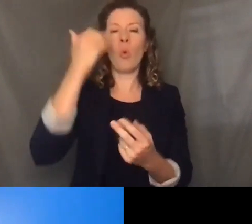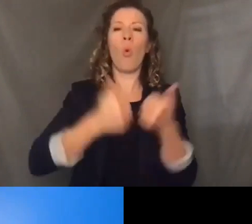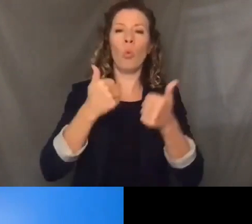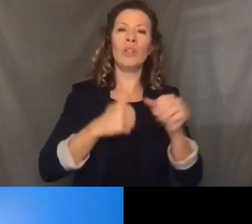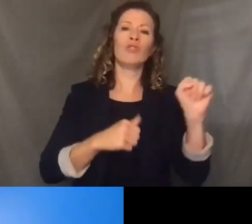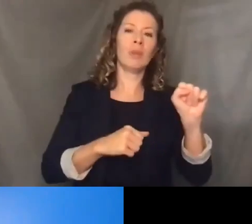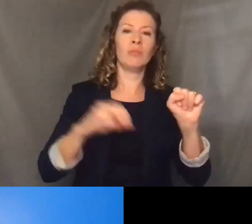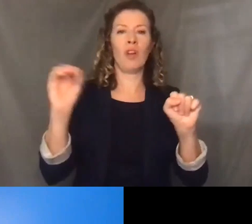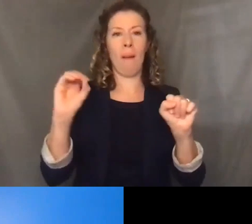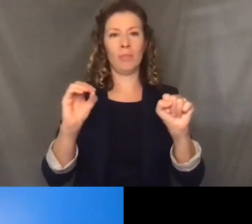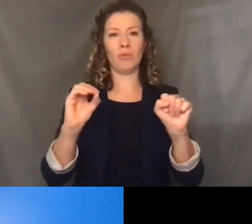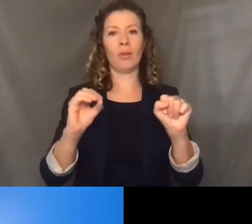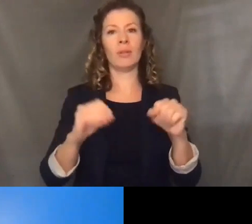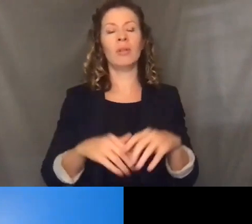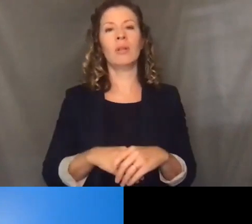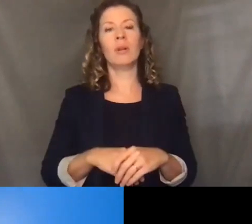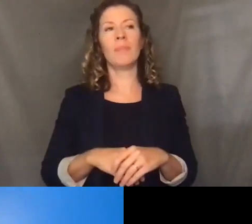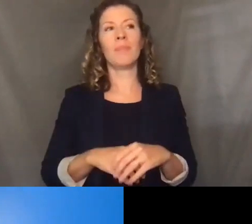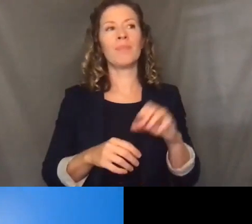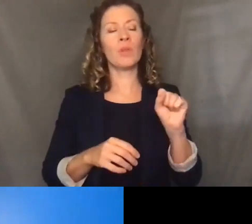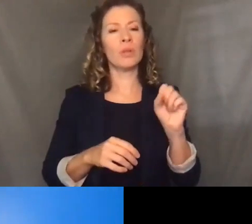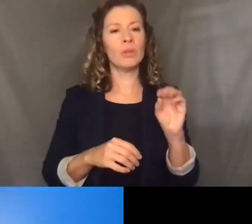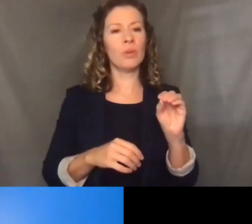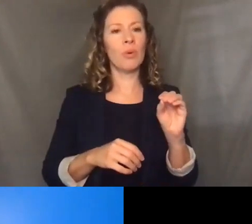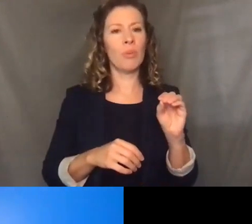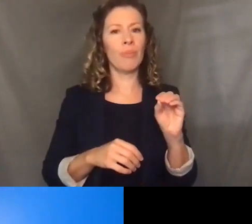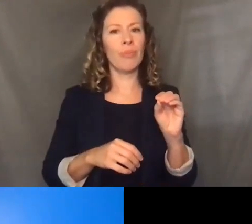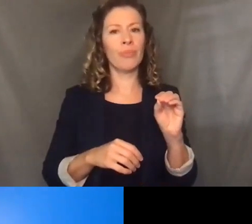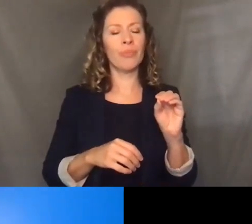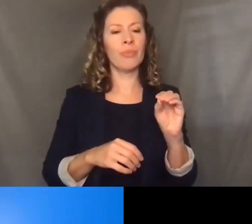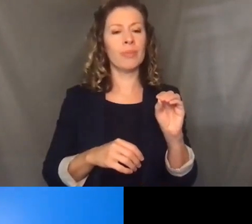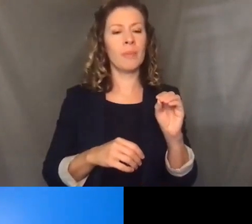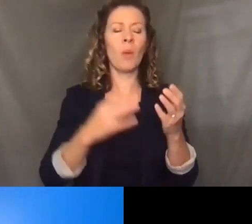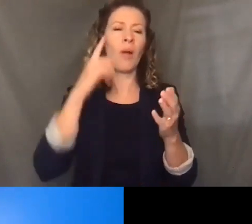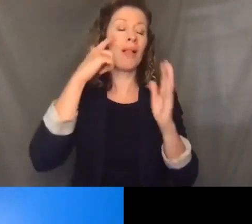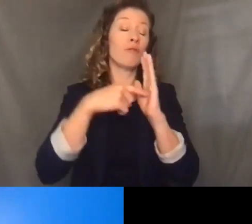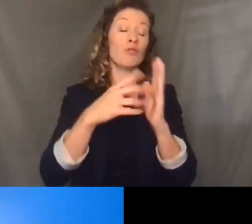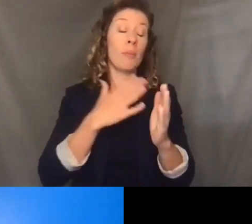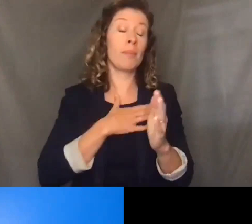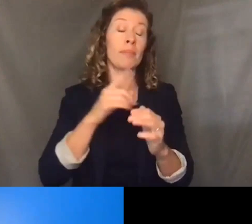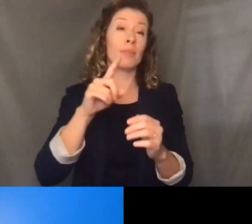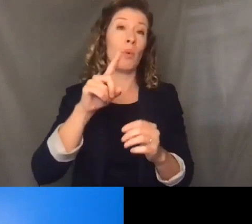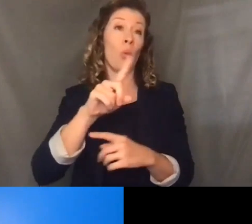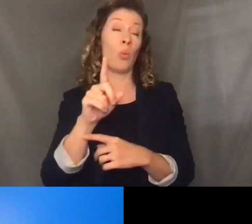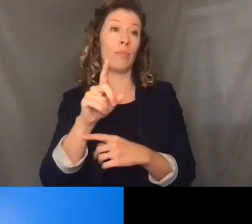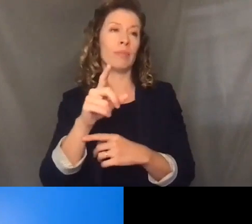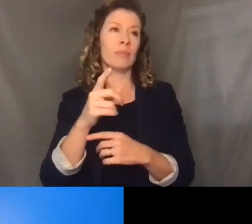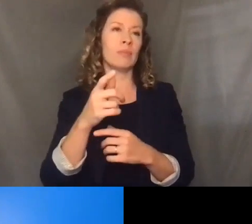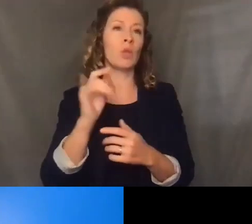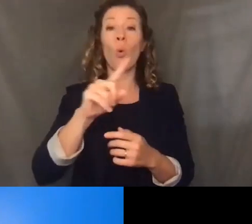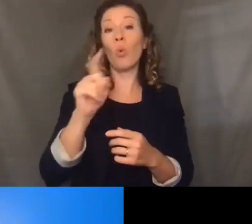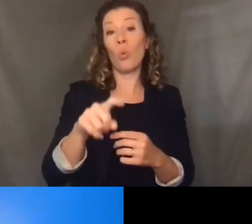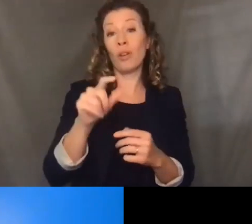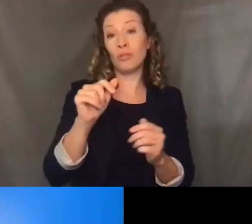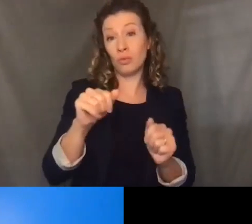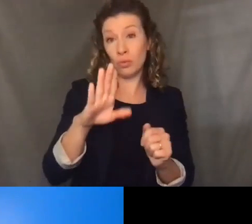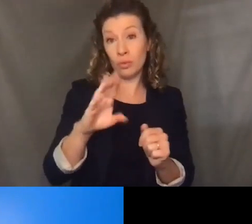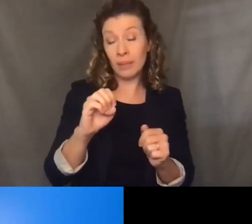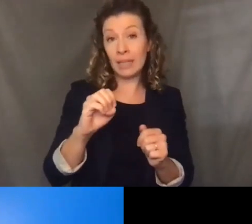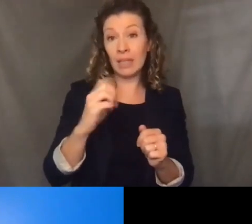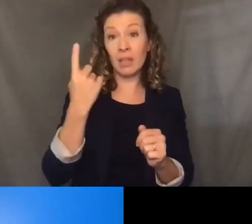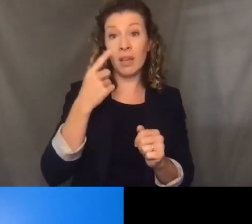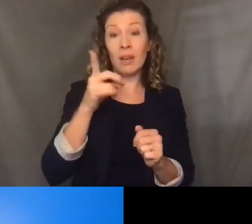so well for instance the question could be whether you found for instance hindi